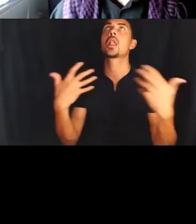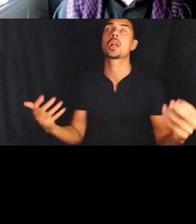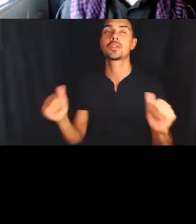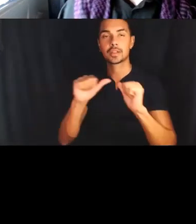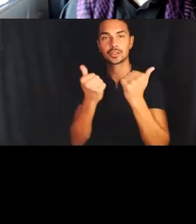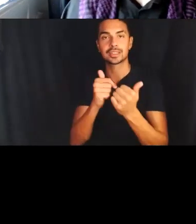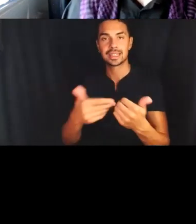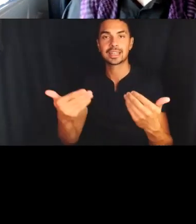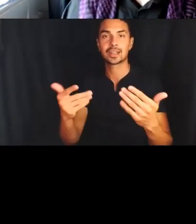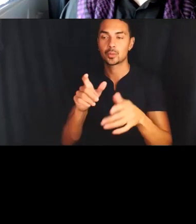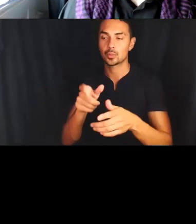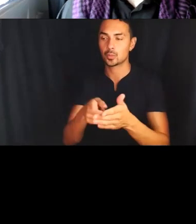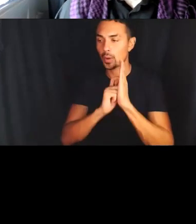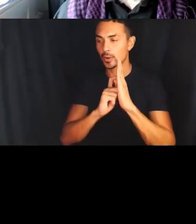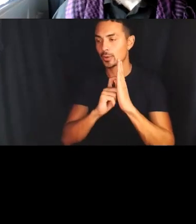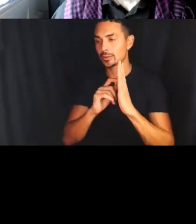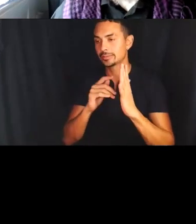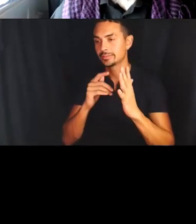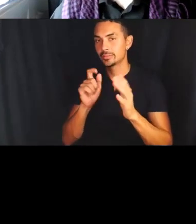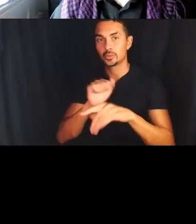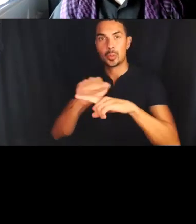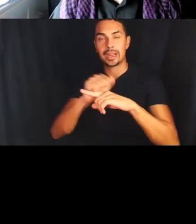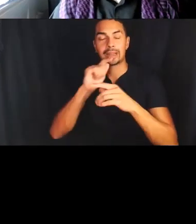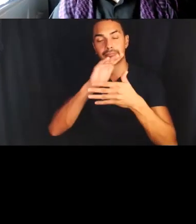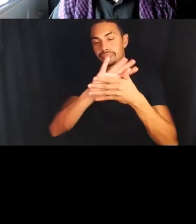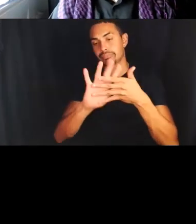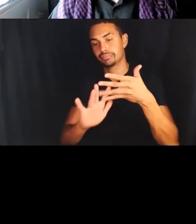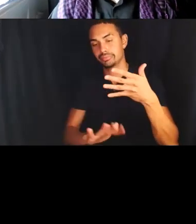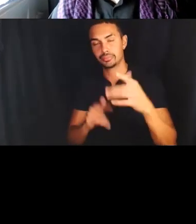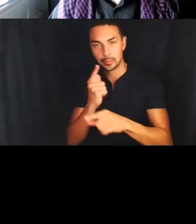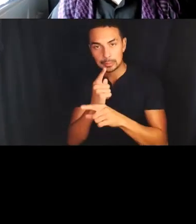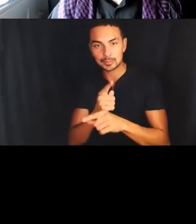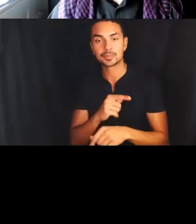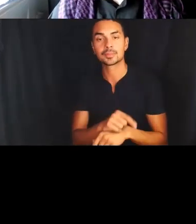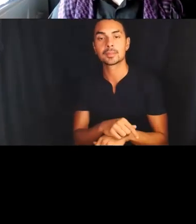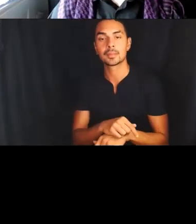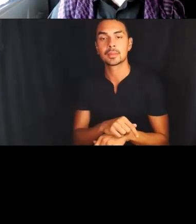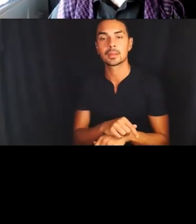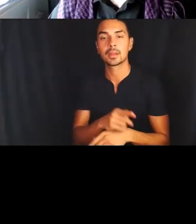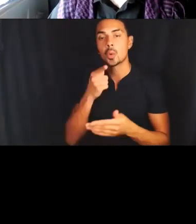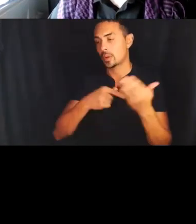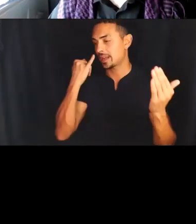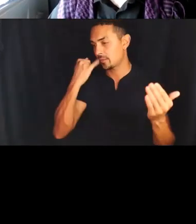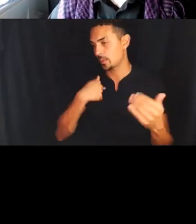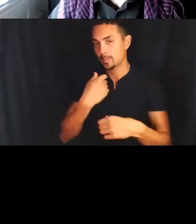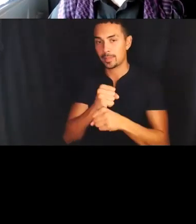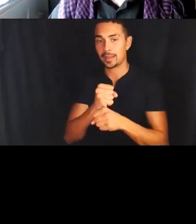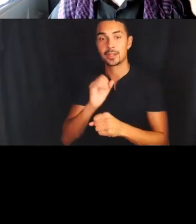mandatory trainings about lots and lots of different things. What if we made trans-specific training